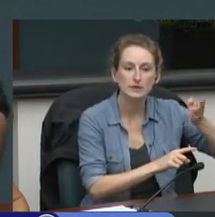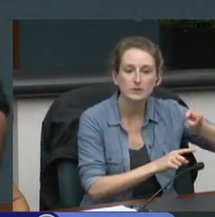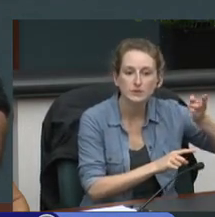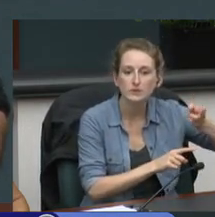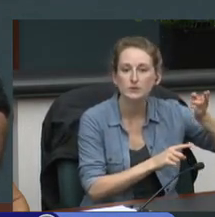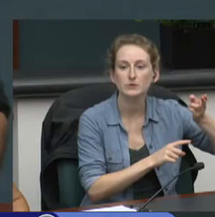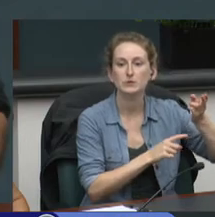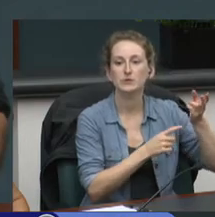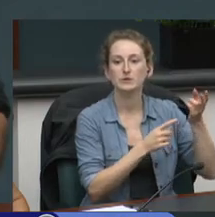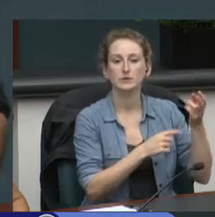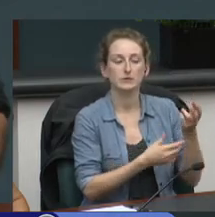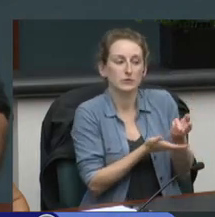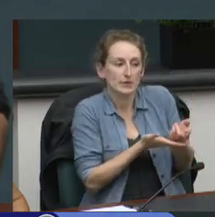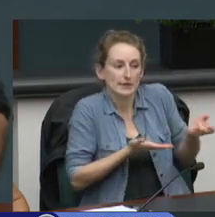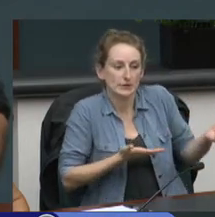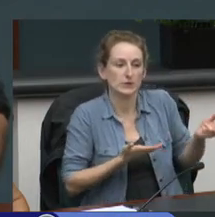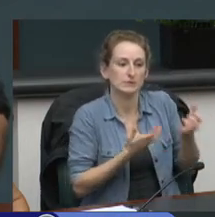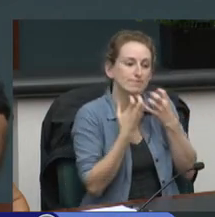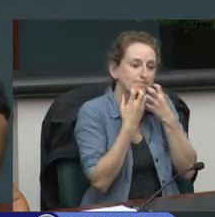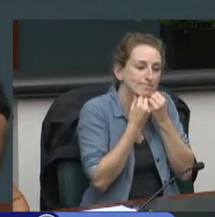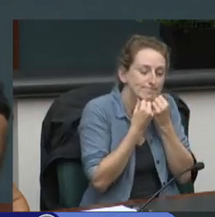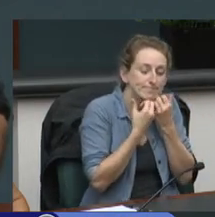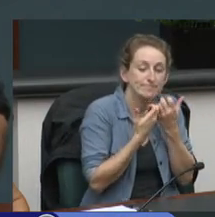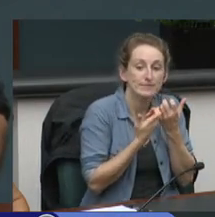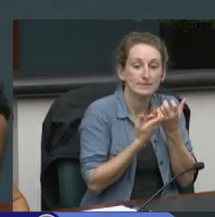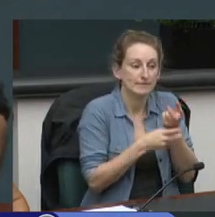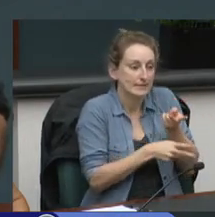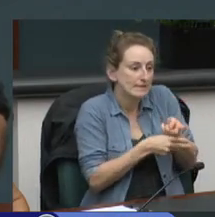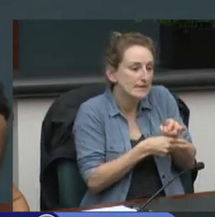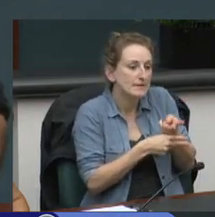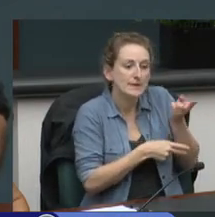conserving historic buildings institutions neighborhoods and cultures